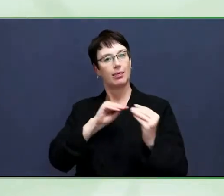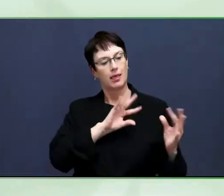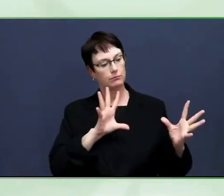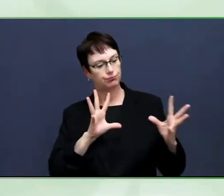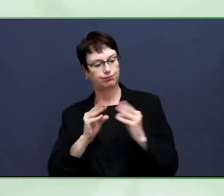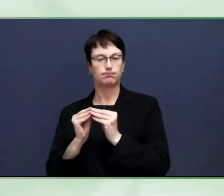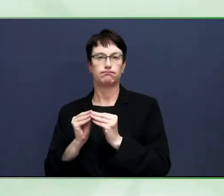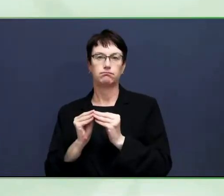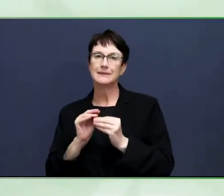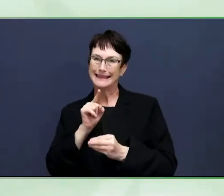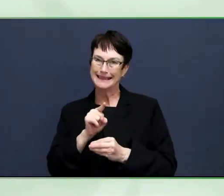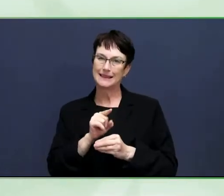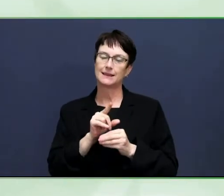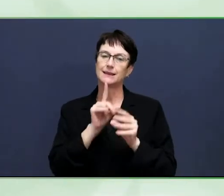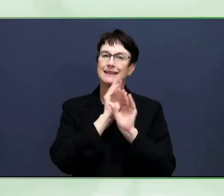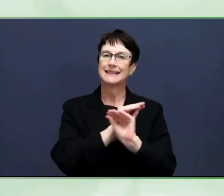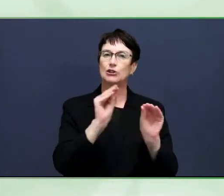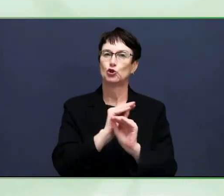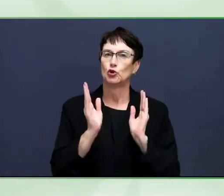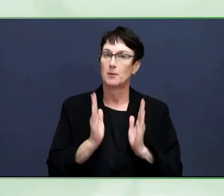Absolutely 100%.